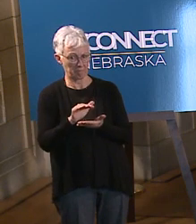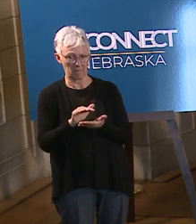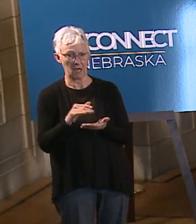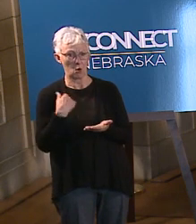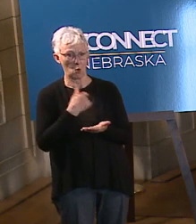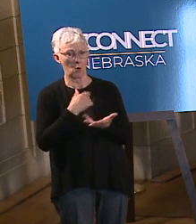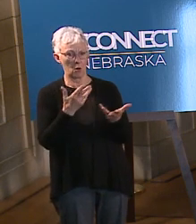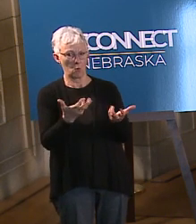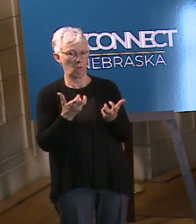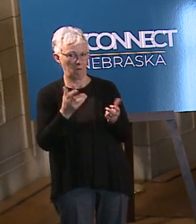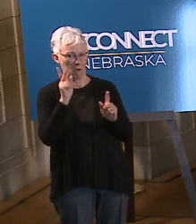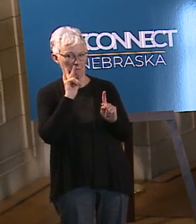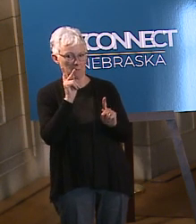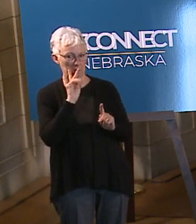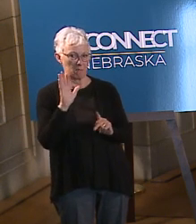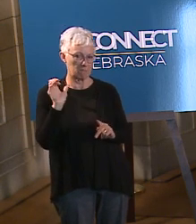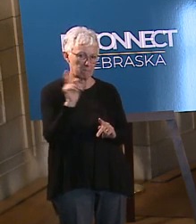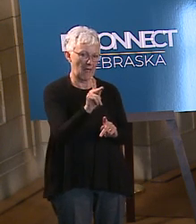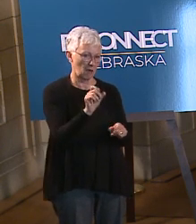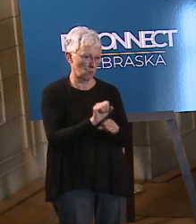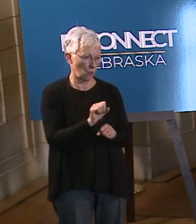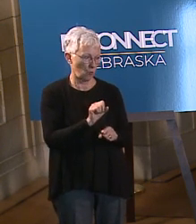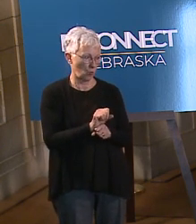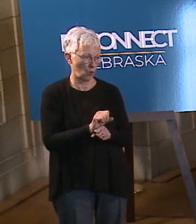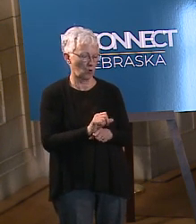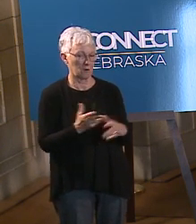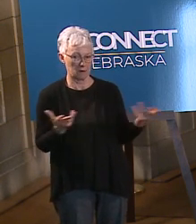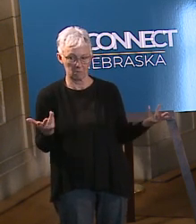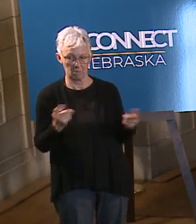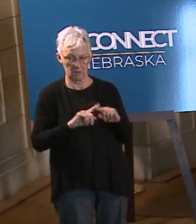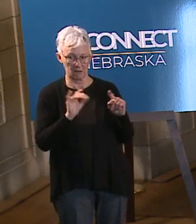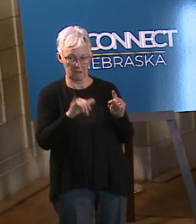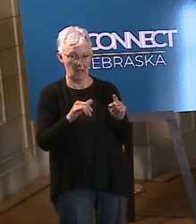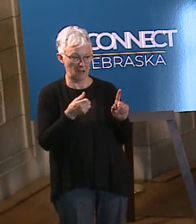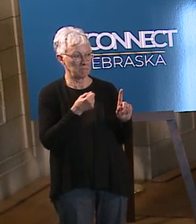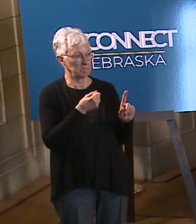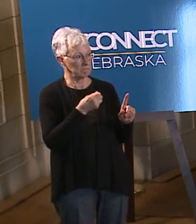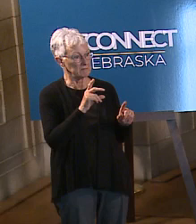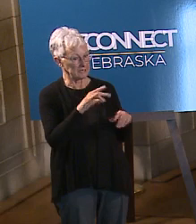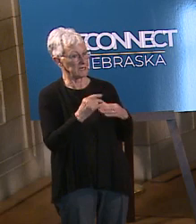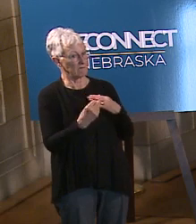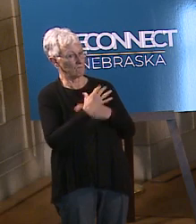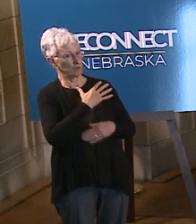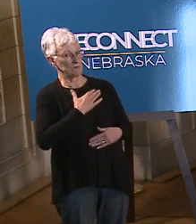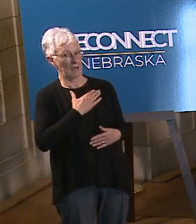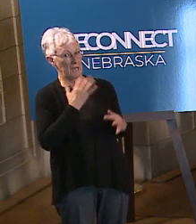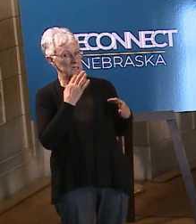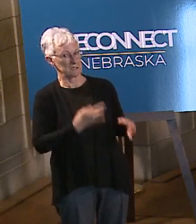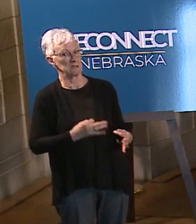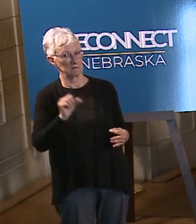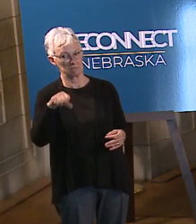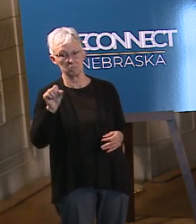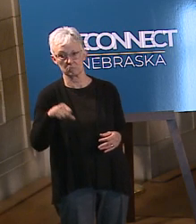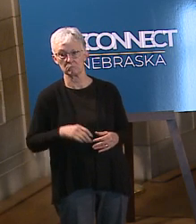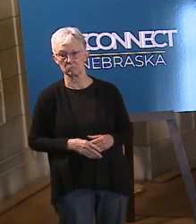NORMAL, SO IT'S PART OF THE OVERALL DECISION MAKING PROCESS TO GET PEOPLE BACK TO WORK, WHICH IS WHAT WE WANT.